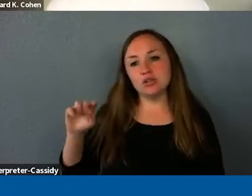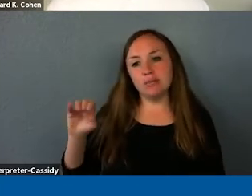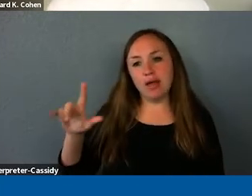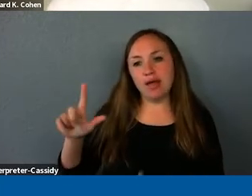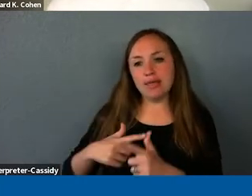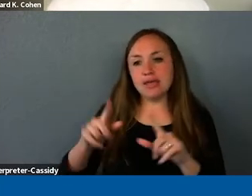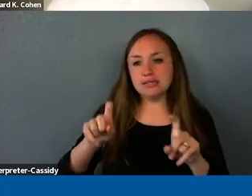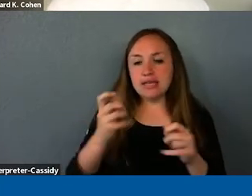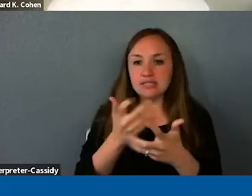with assisted technologies.